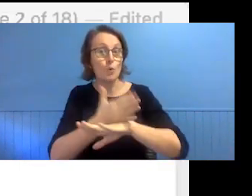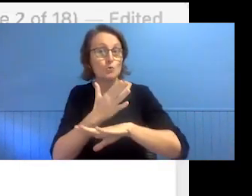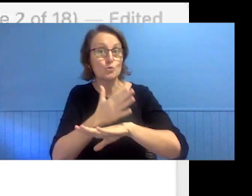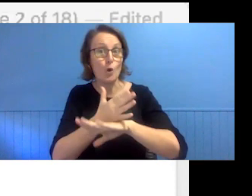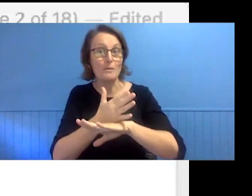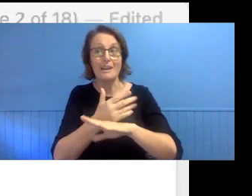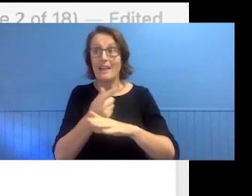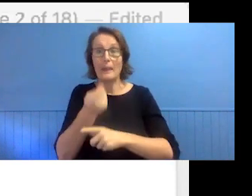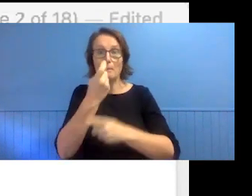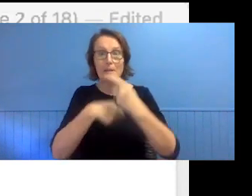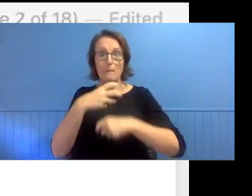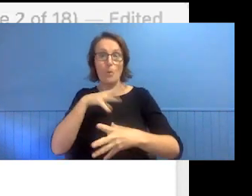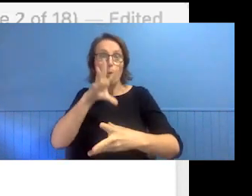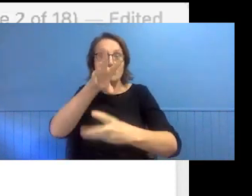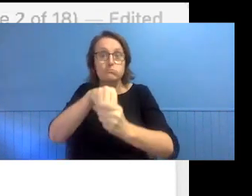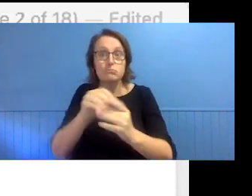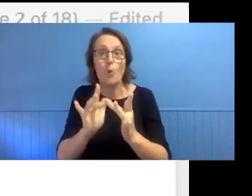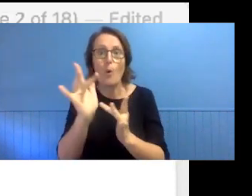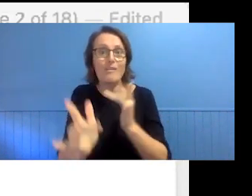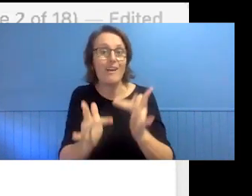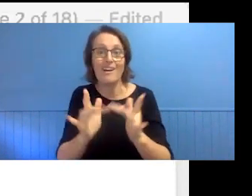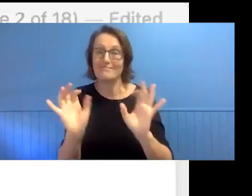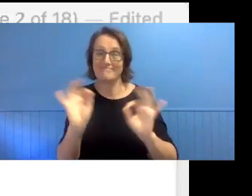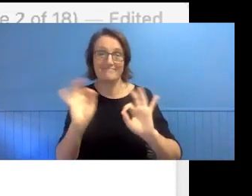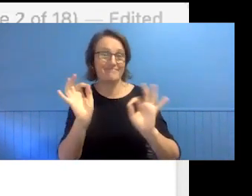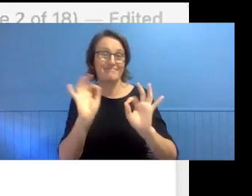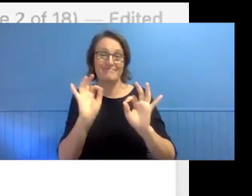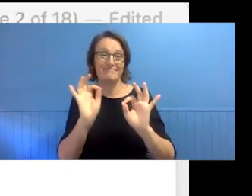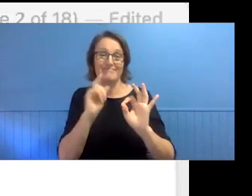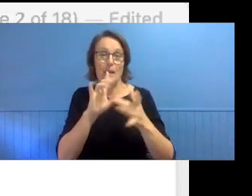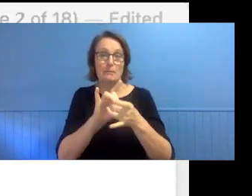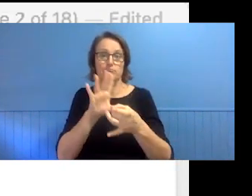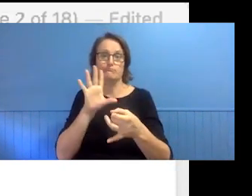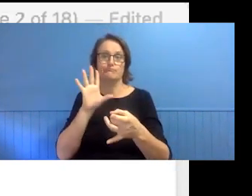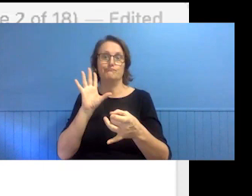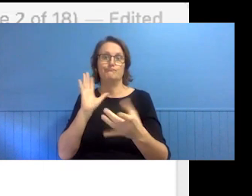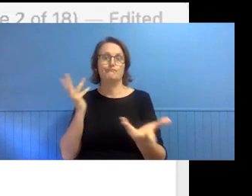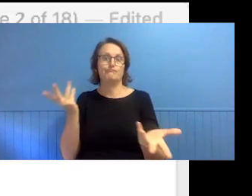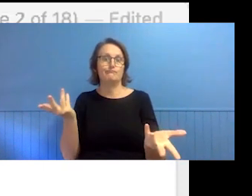They're kind of worse off which is kind of sobering considering the